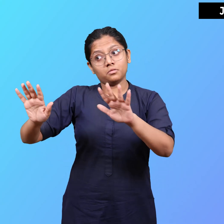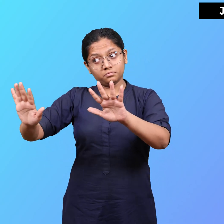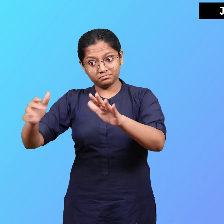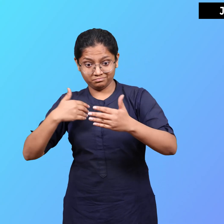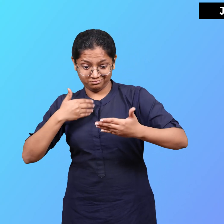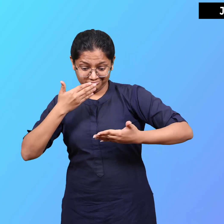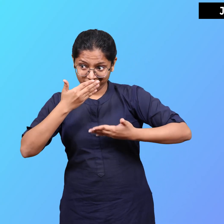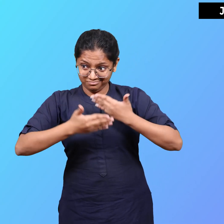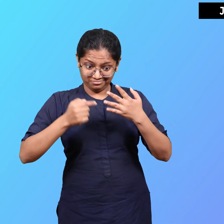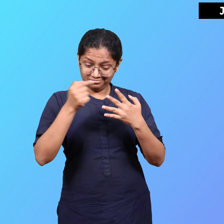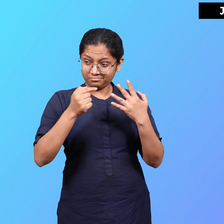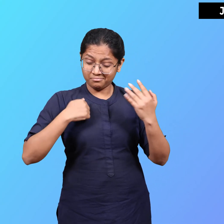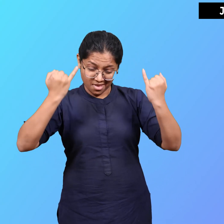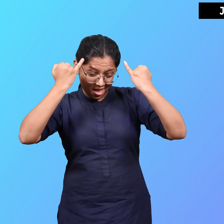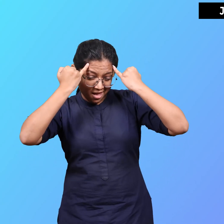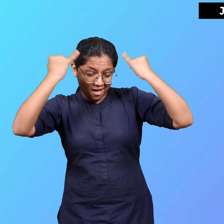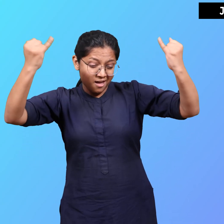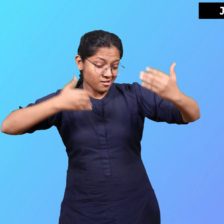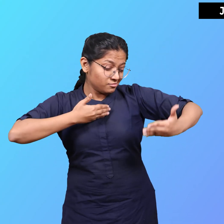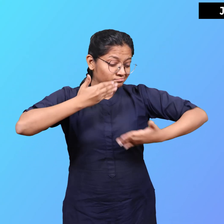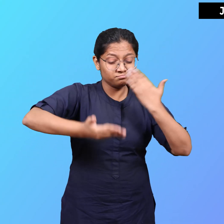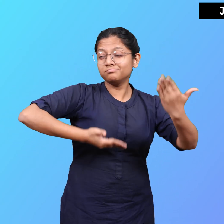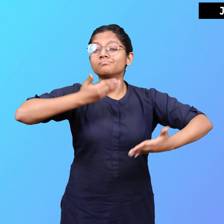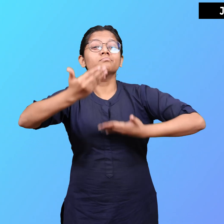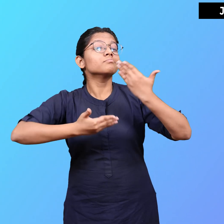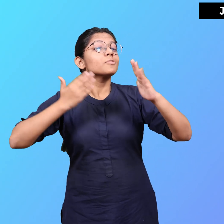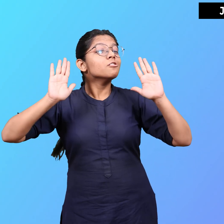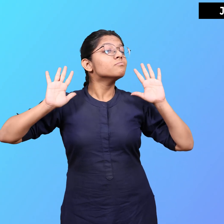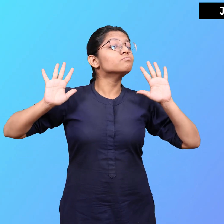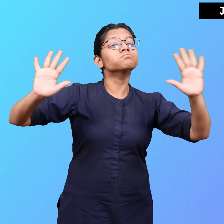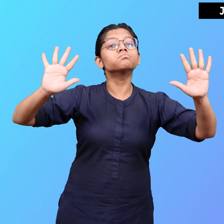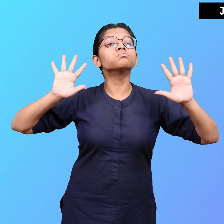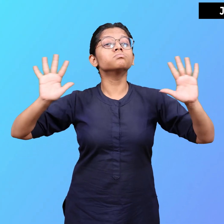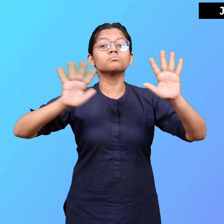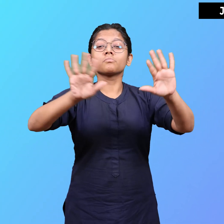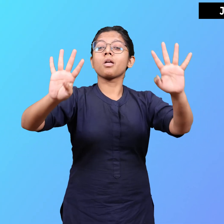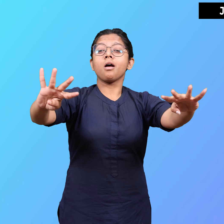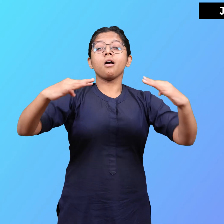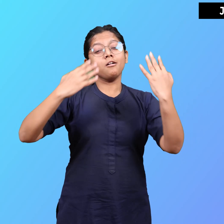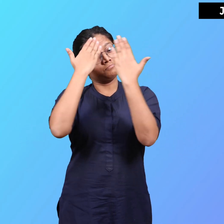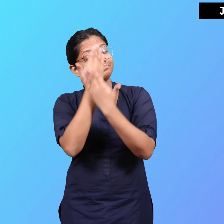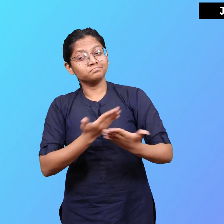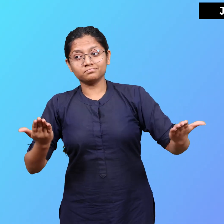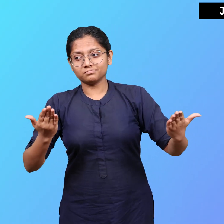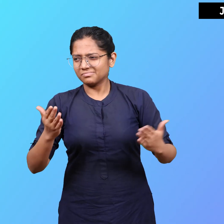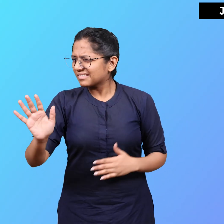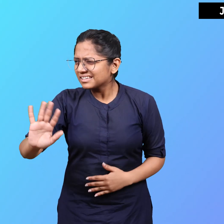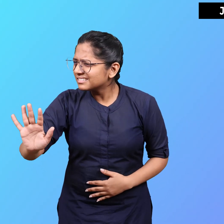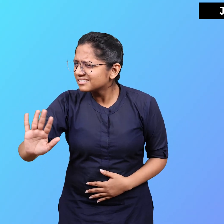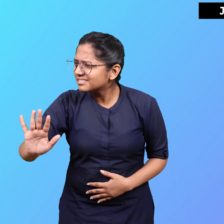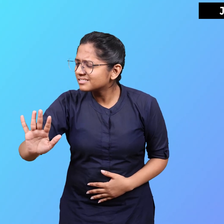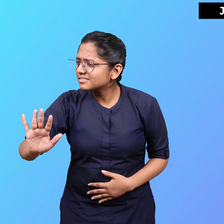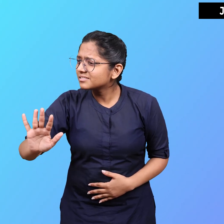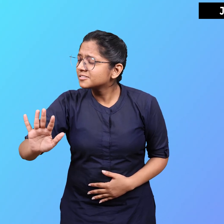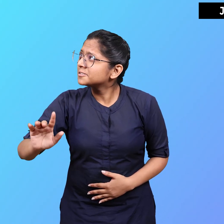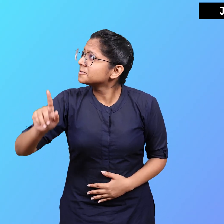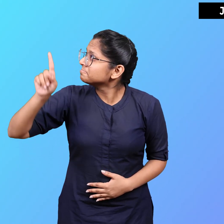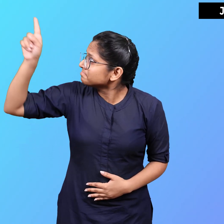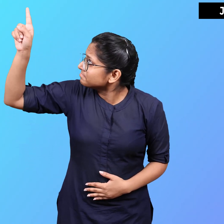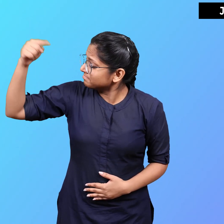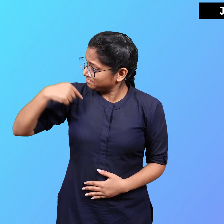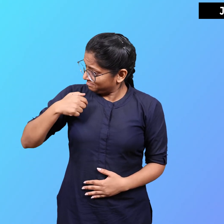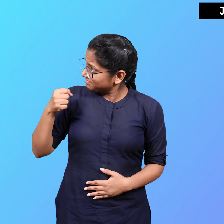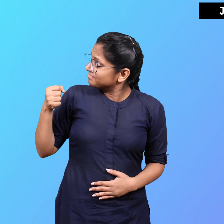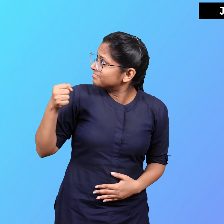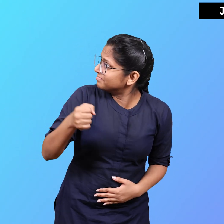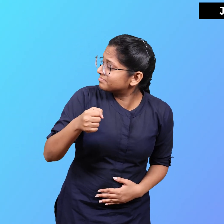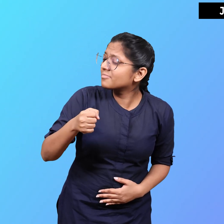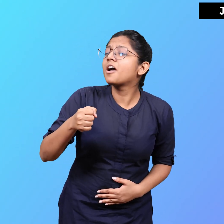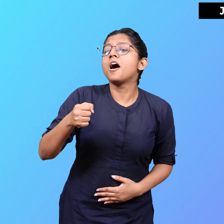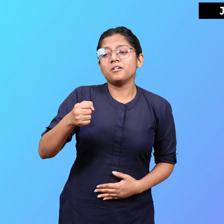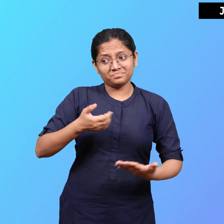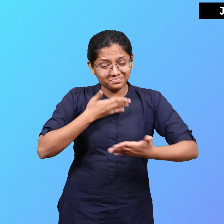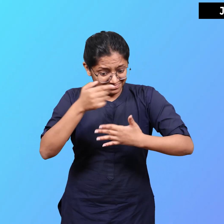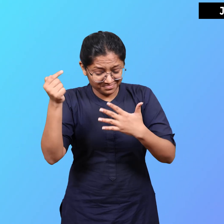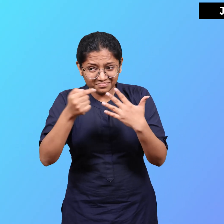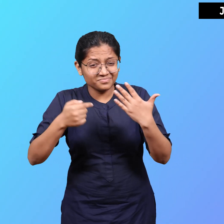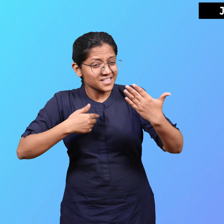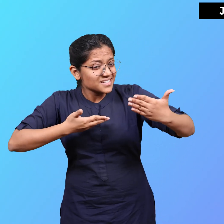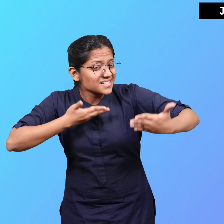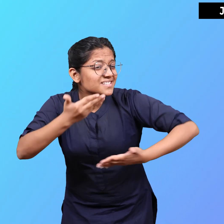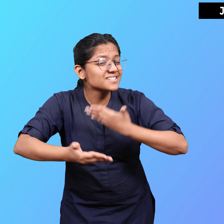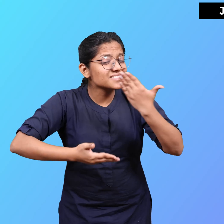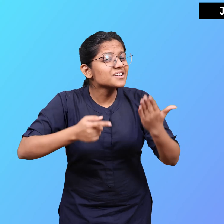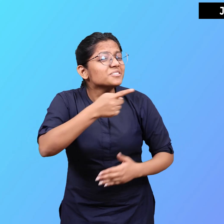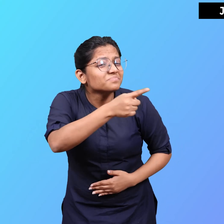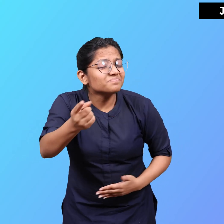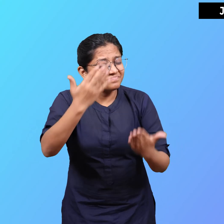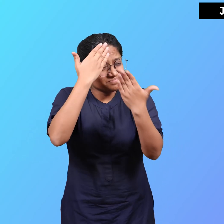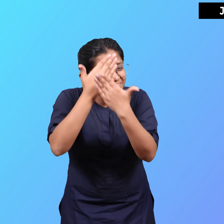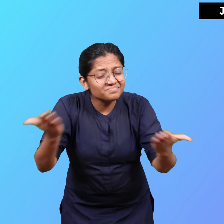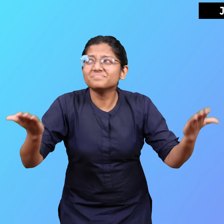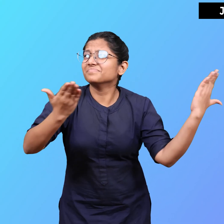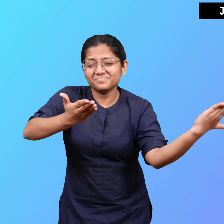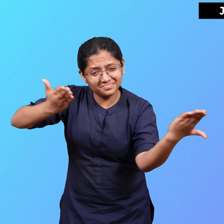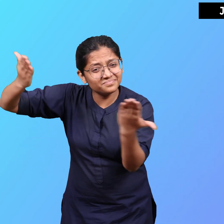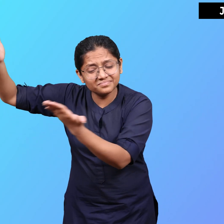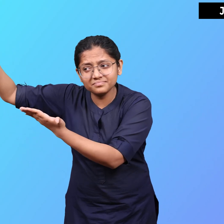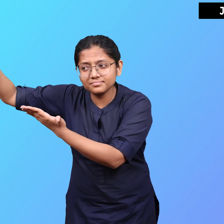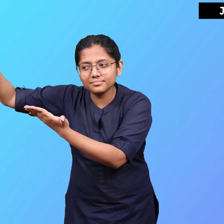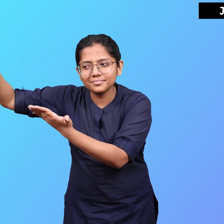If I taught my own ideas, I would just be trying to get honour for myself. But if I am trying to bring honour to the one who sent me,